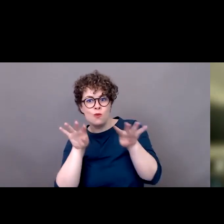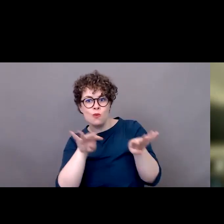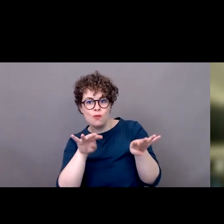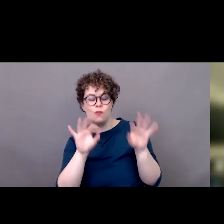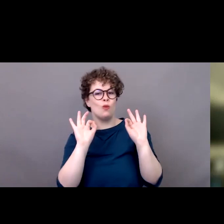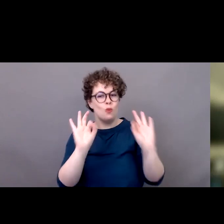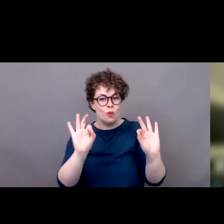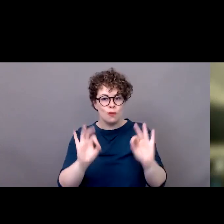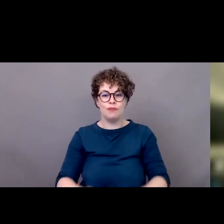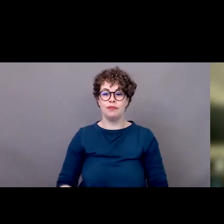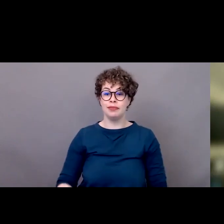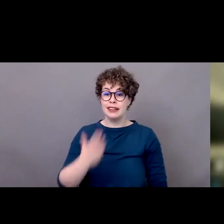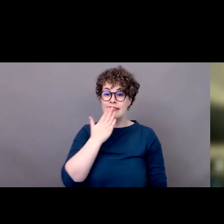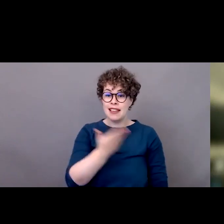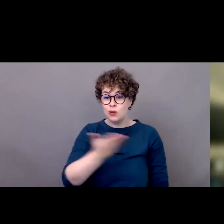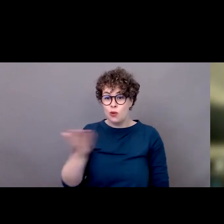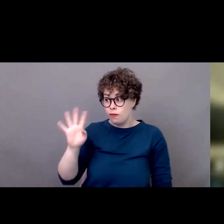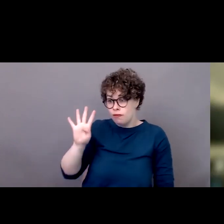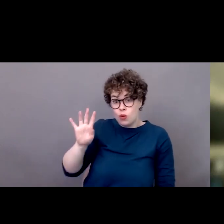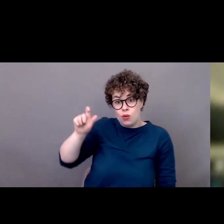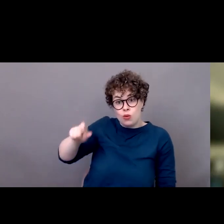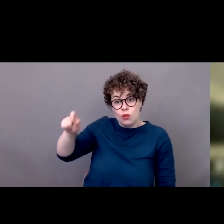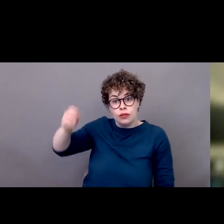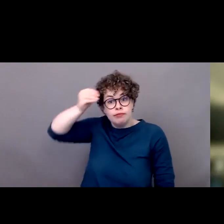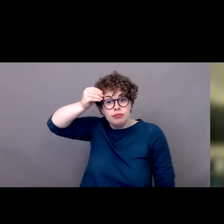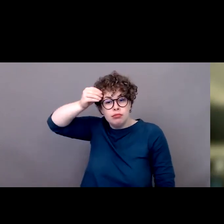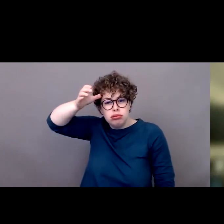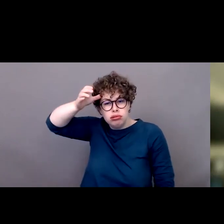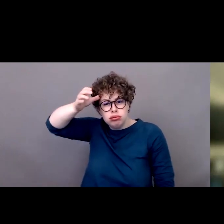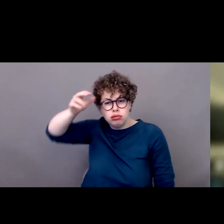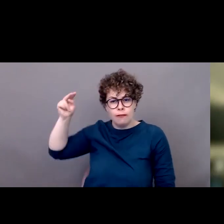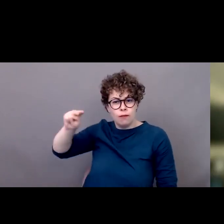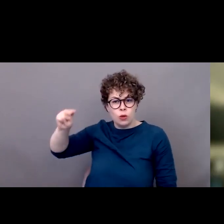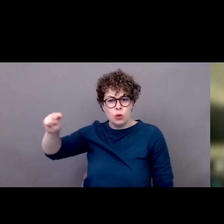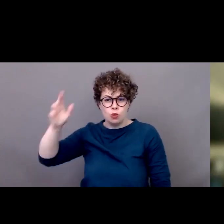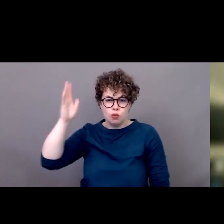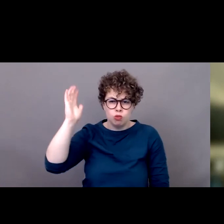to thank all of our speakers for sharing their different perspectives. We will be posting the